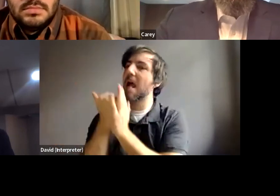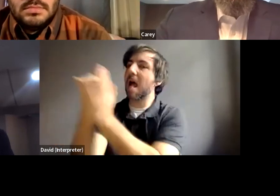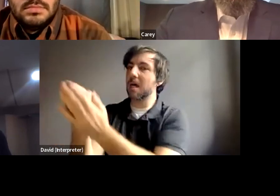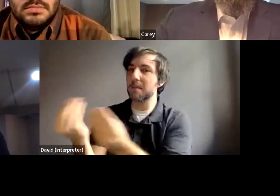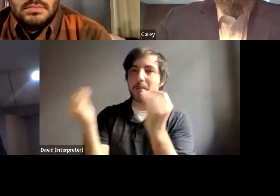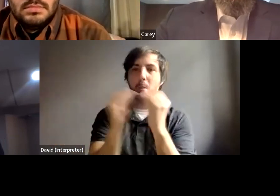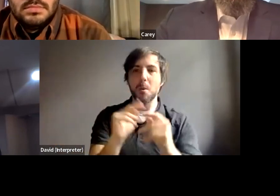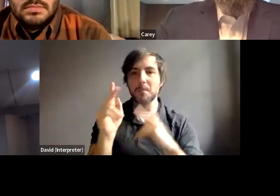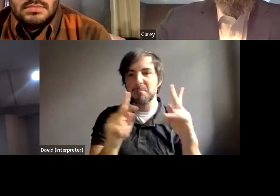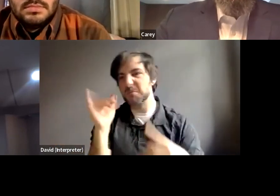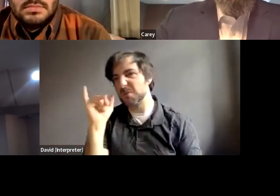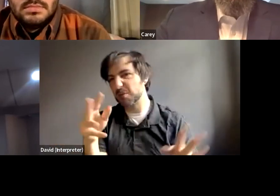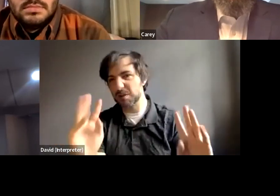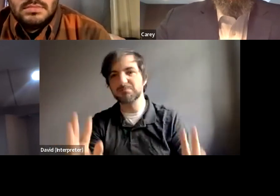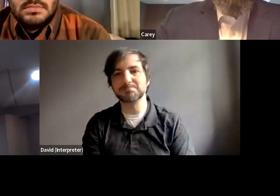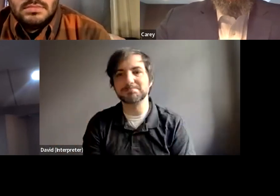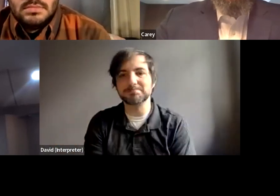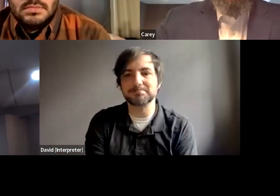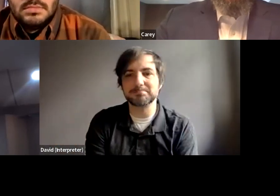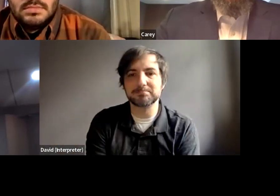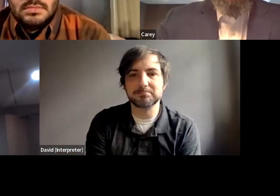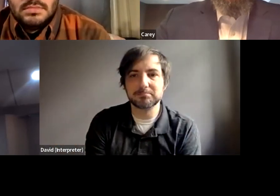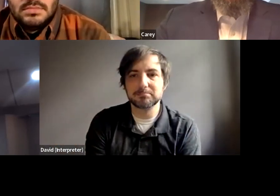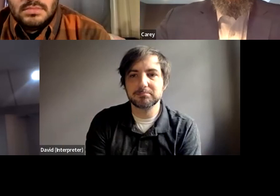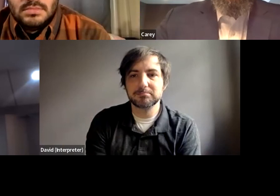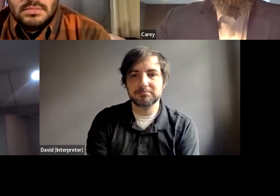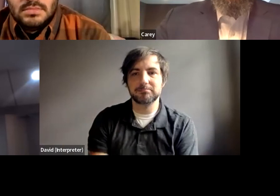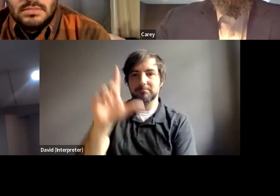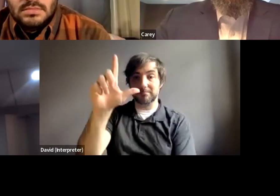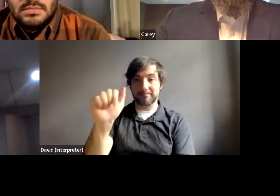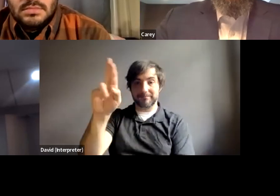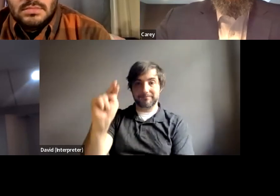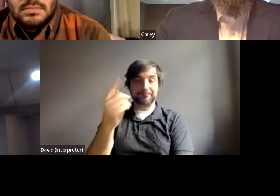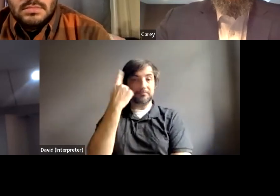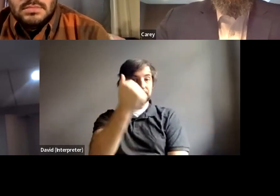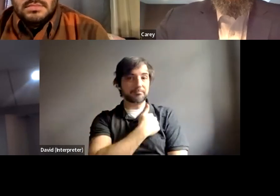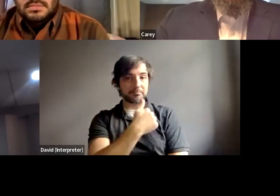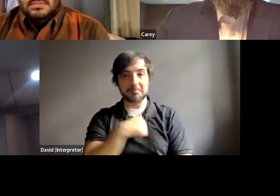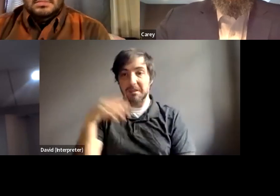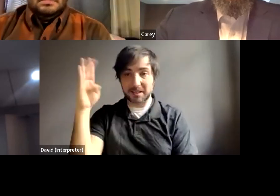Lauren: For myself and within the blues organization, one of our